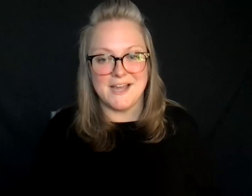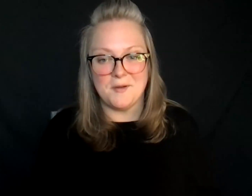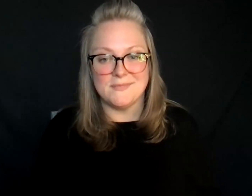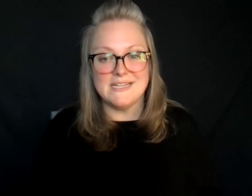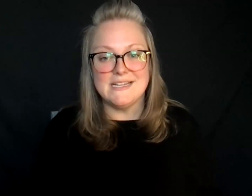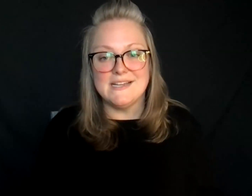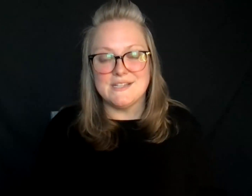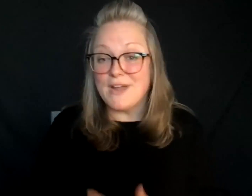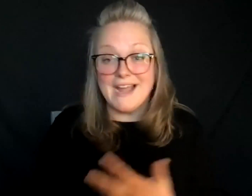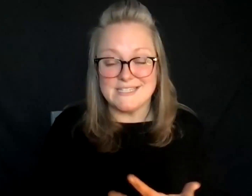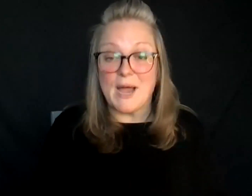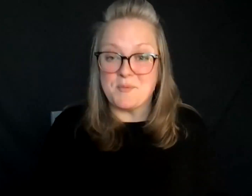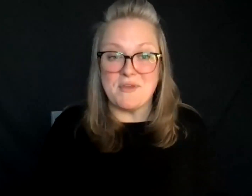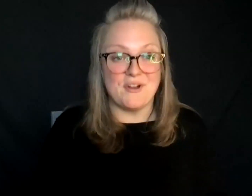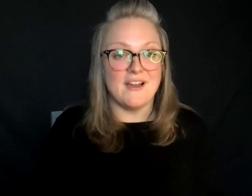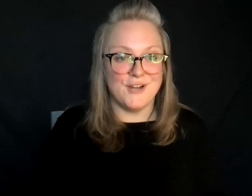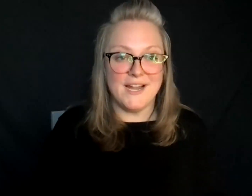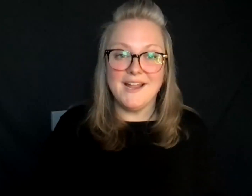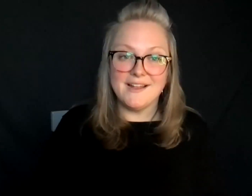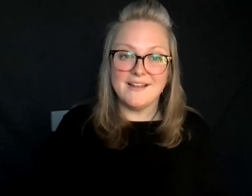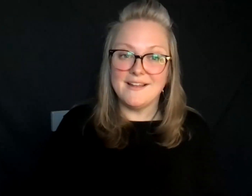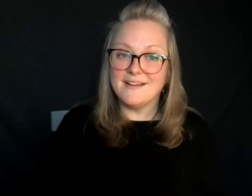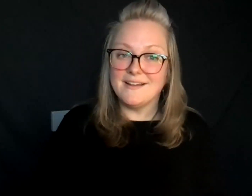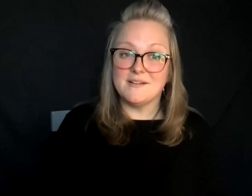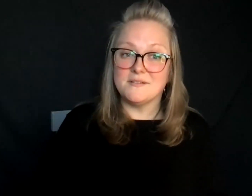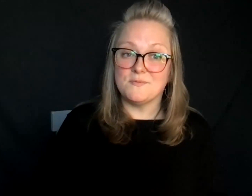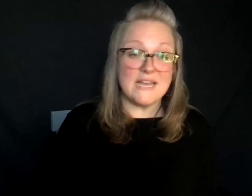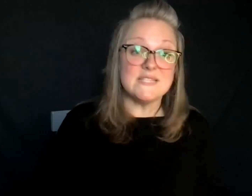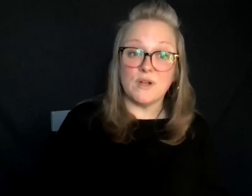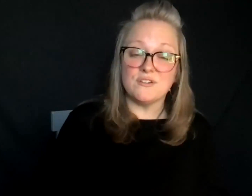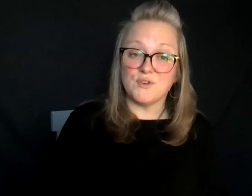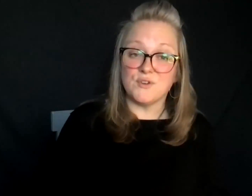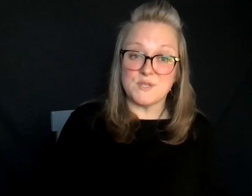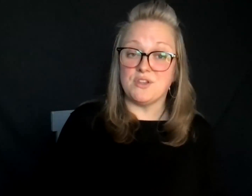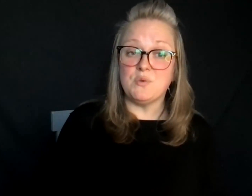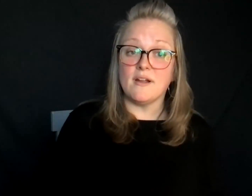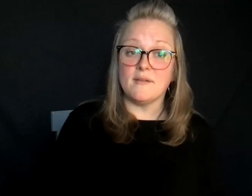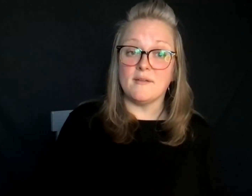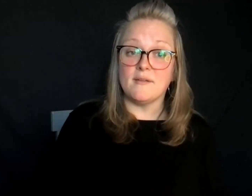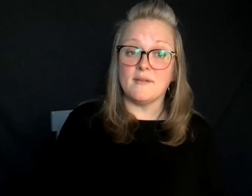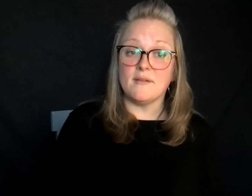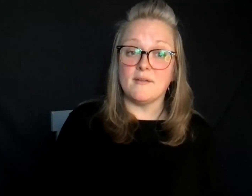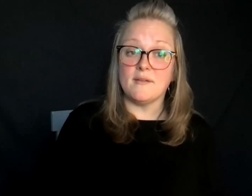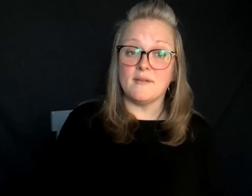WELL, I'M A DEAF PEER SUPPORT SPECIALIST, SO I GO OUT AND WORK WITH DIFFERENT FOLKS AND TRY TO HELP THEM IN THEIR RECOVERY.